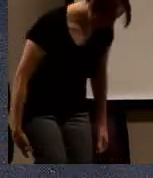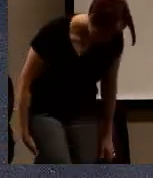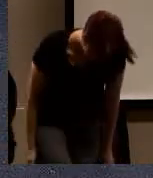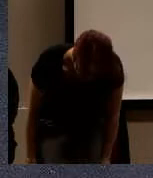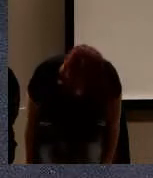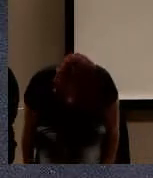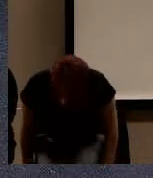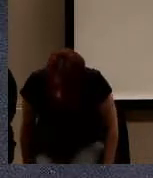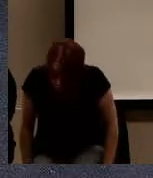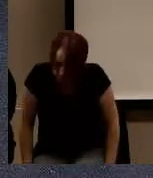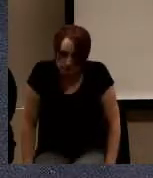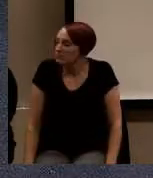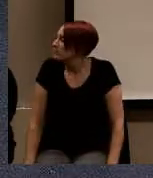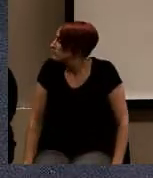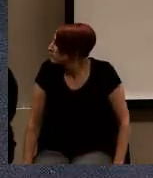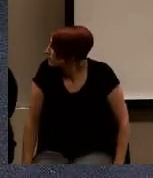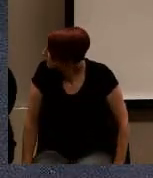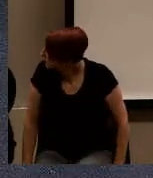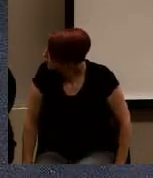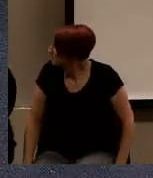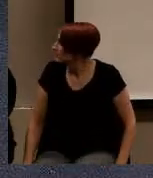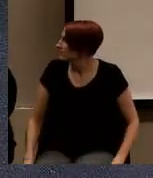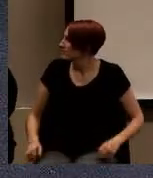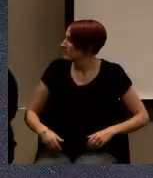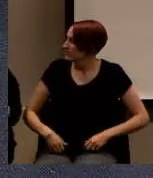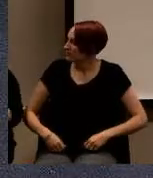kind of borrow this from the teen driving world.